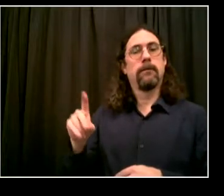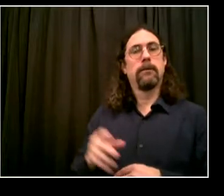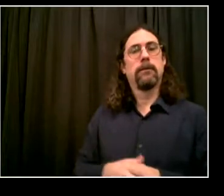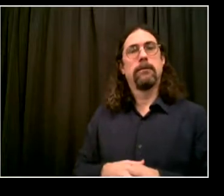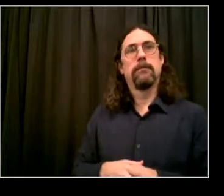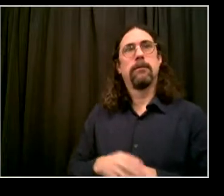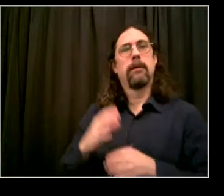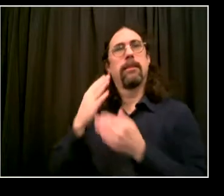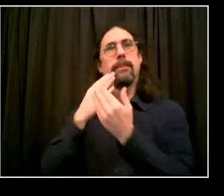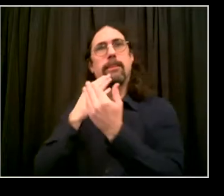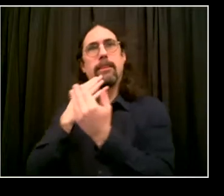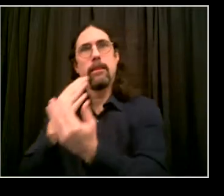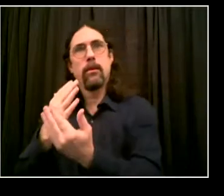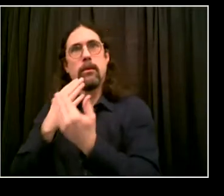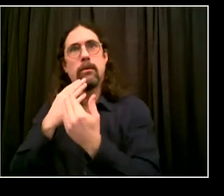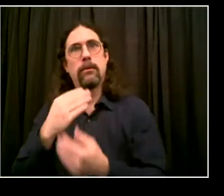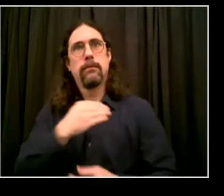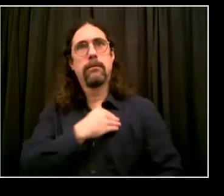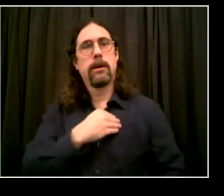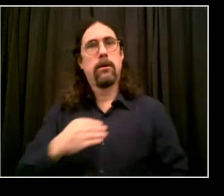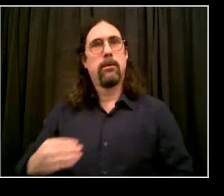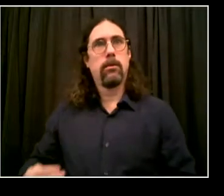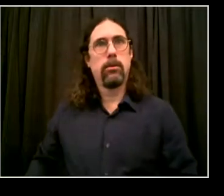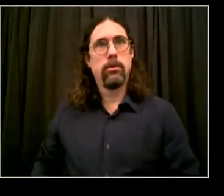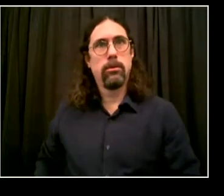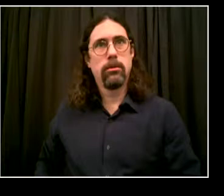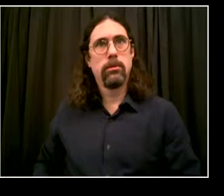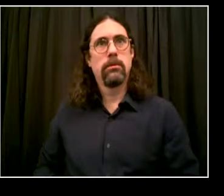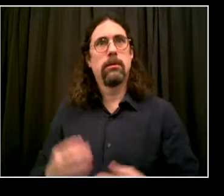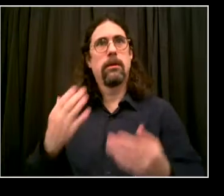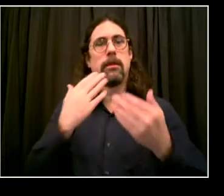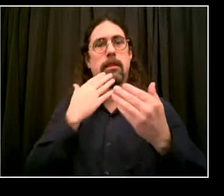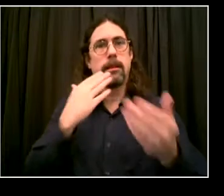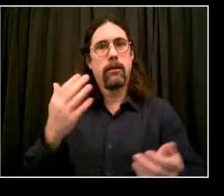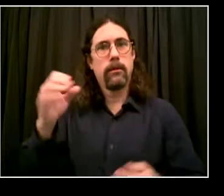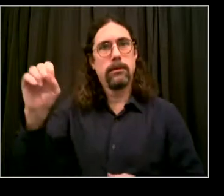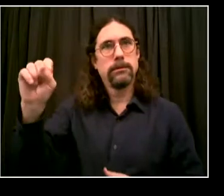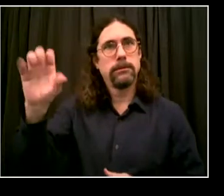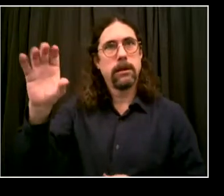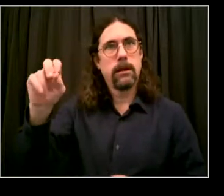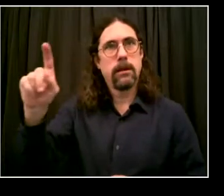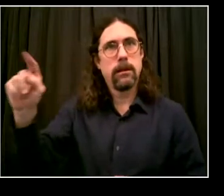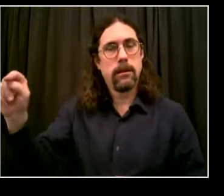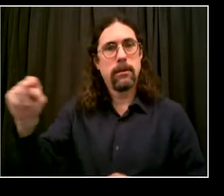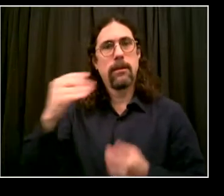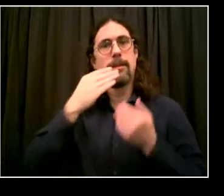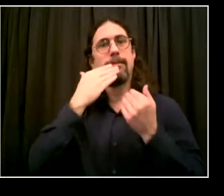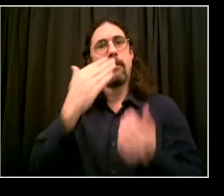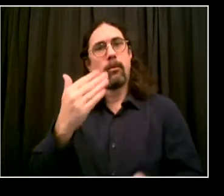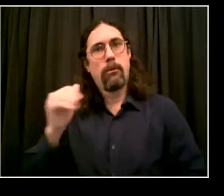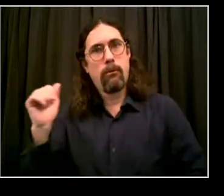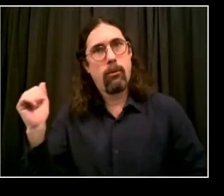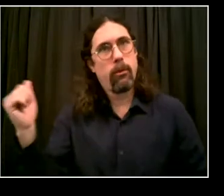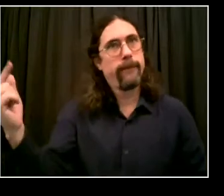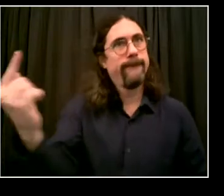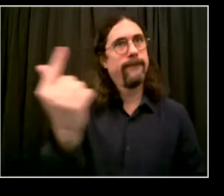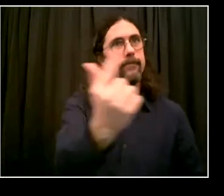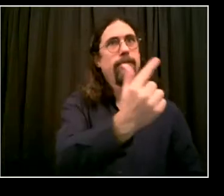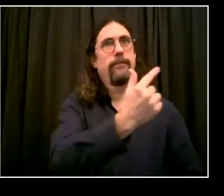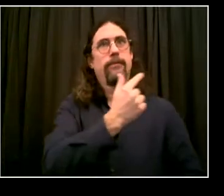FOR THIS OPPORTUNITY THANK YOU FOR LETTING ME SPEAK ON THIS DIVESTMENT. I WANT TO THANK